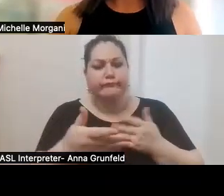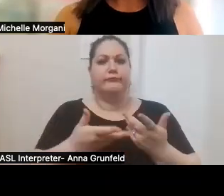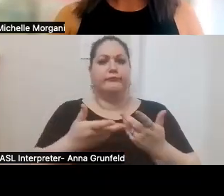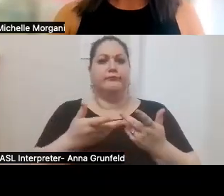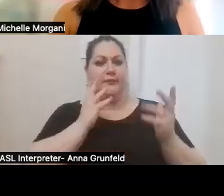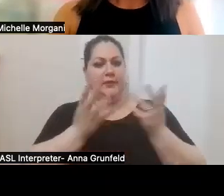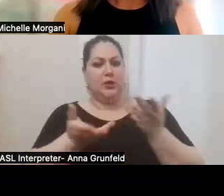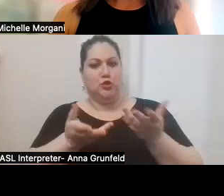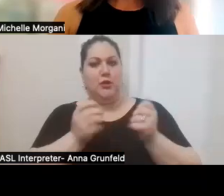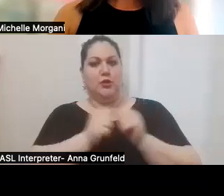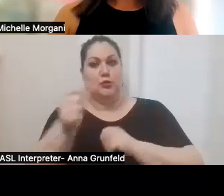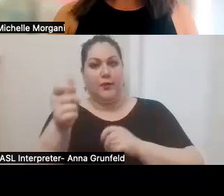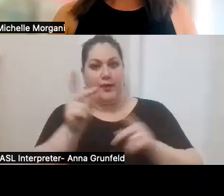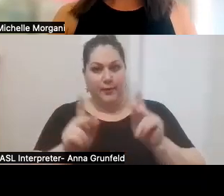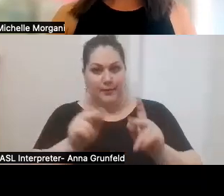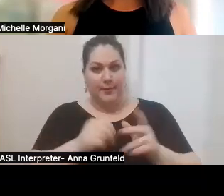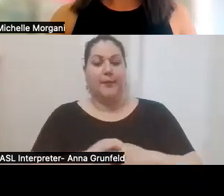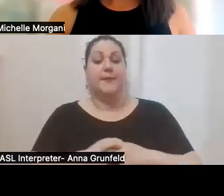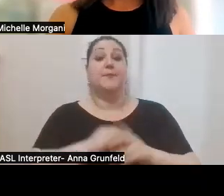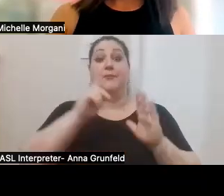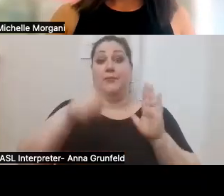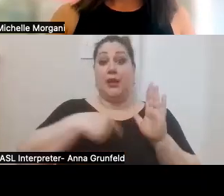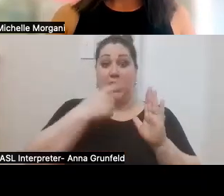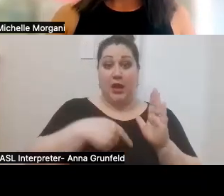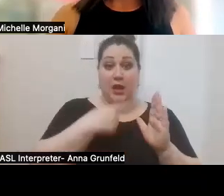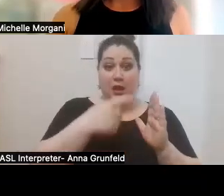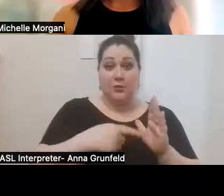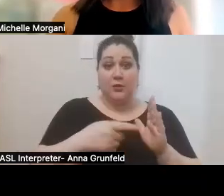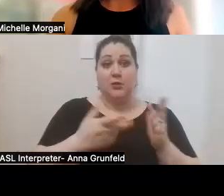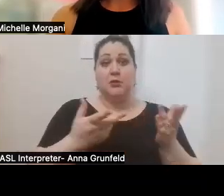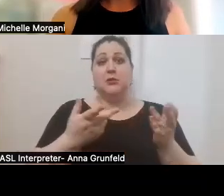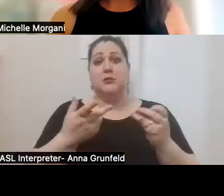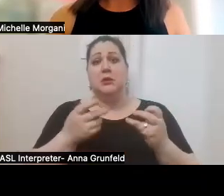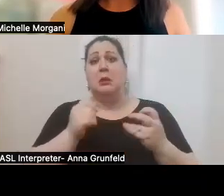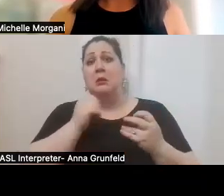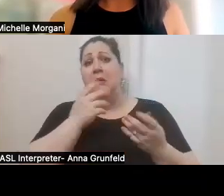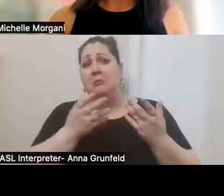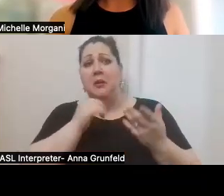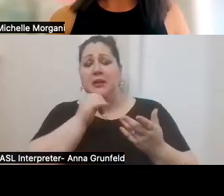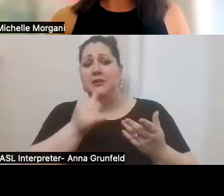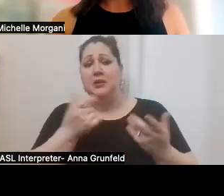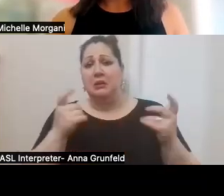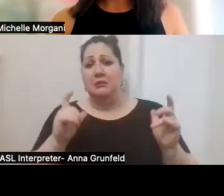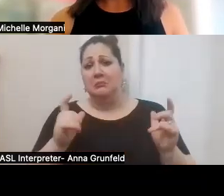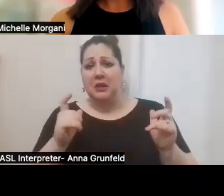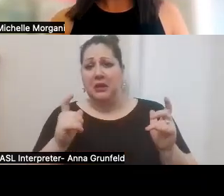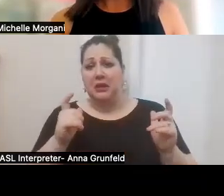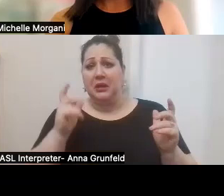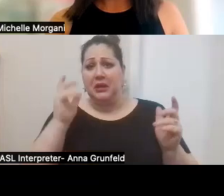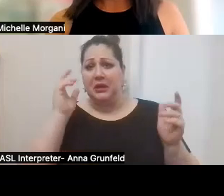The hours of operation, which may not seem like a big deal, but we also want to ensure that interpreters can be made available.